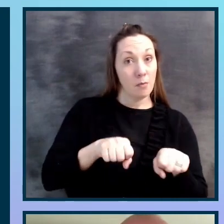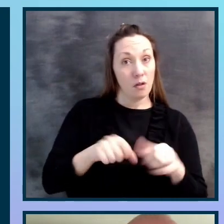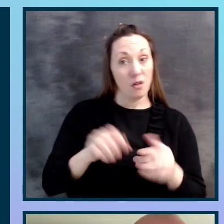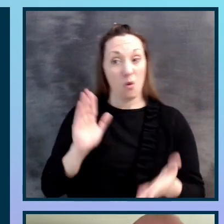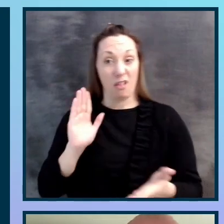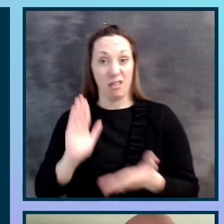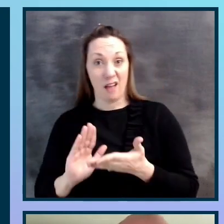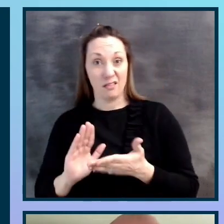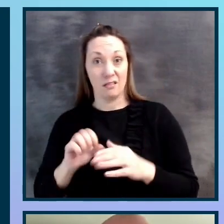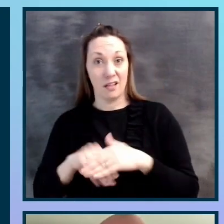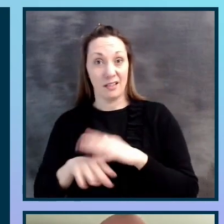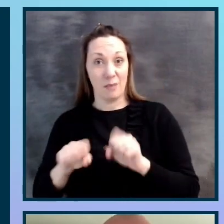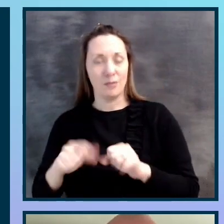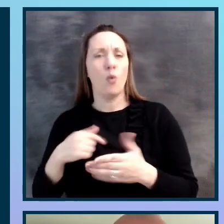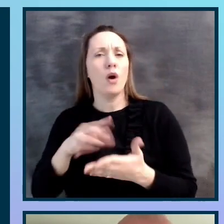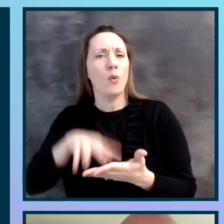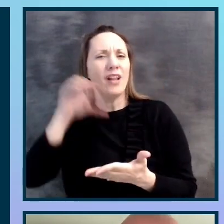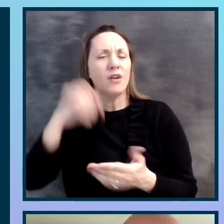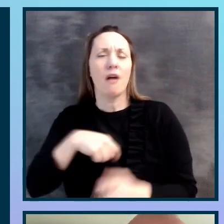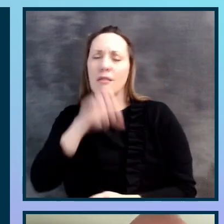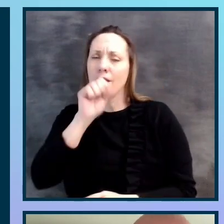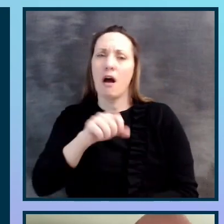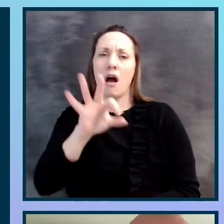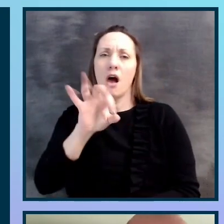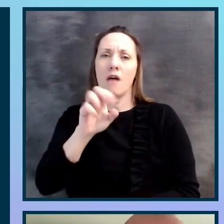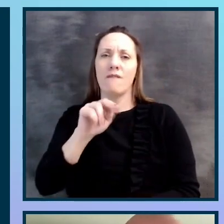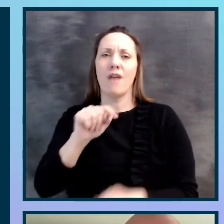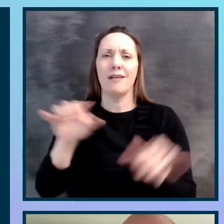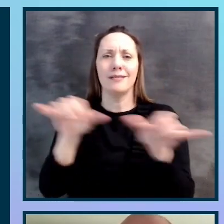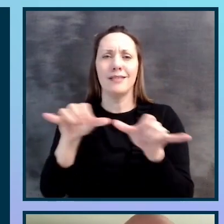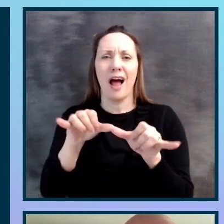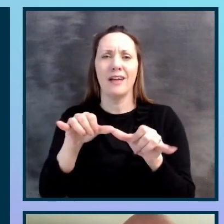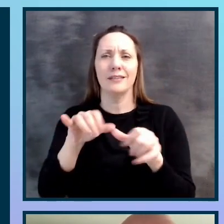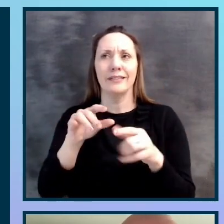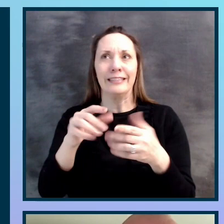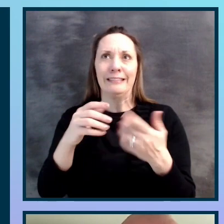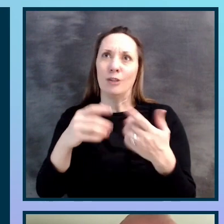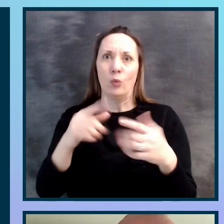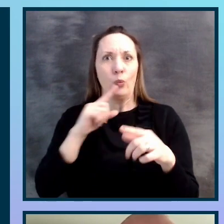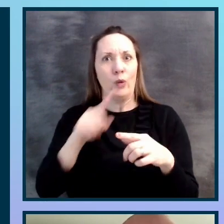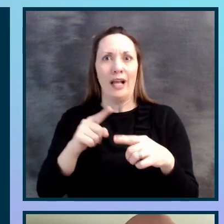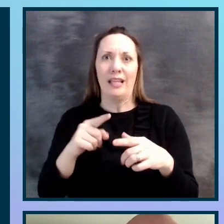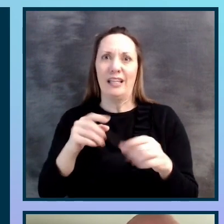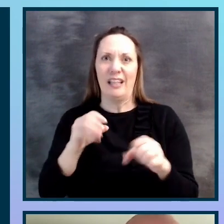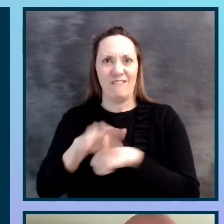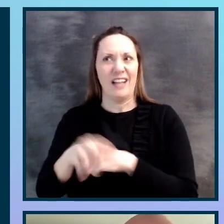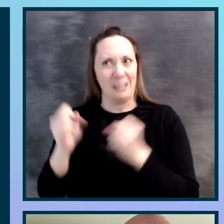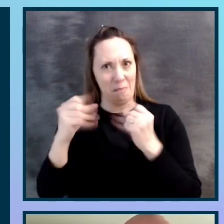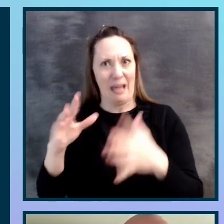I like websites fonts, compromised of many, many features. I think we identified about 80 that we tracked.